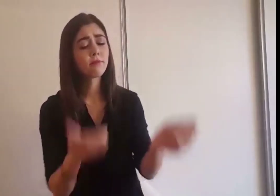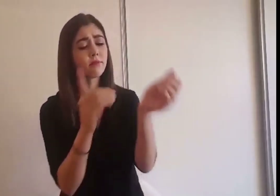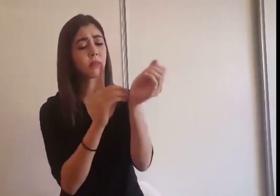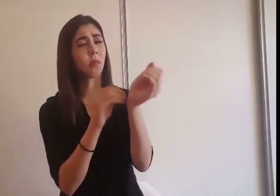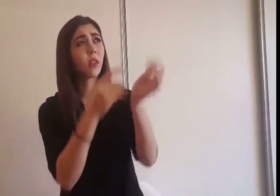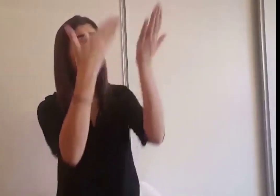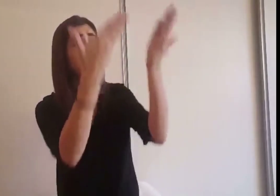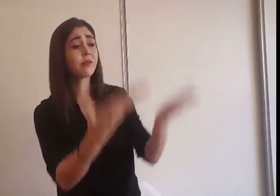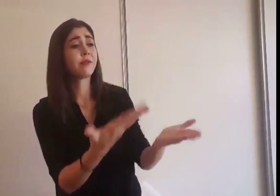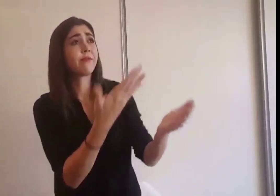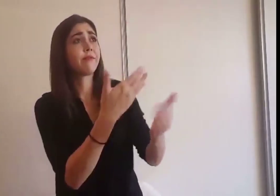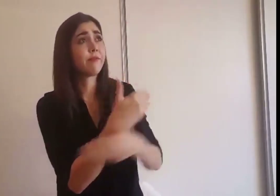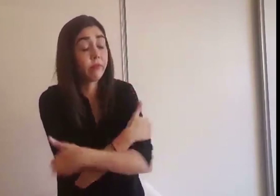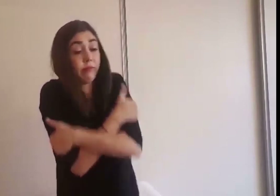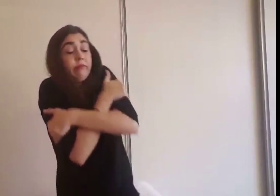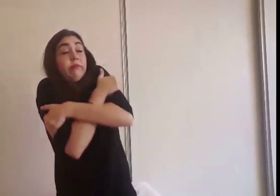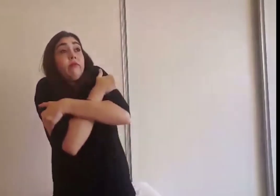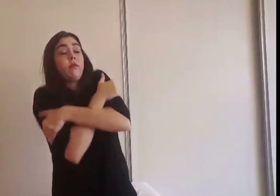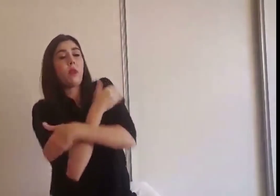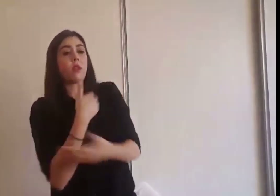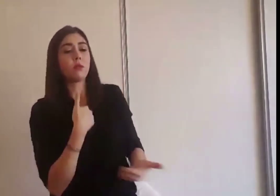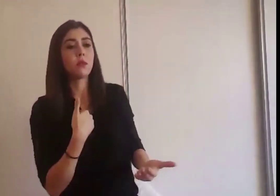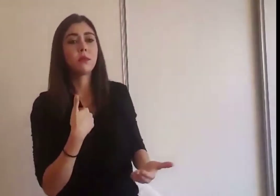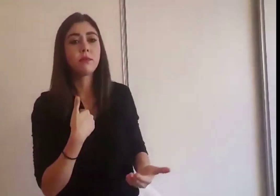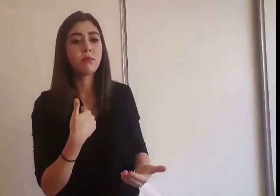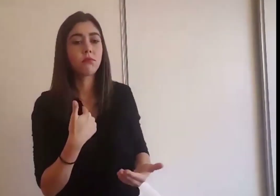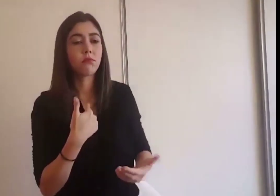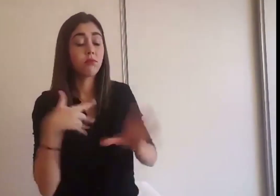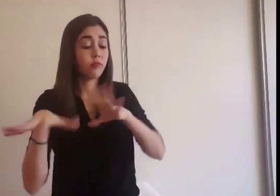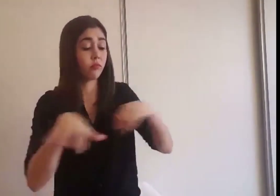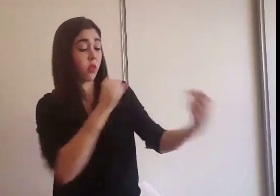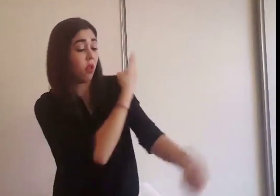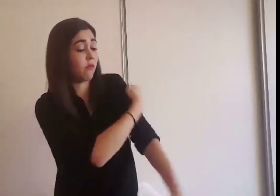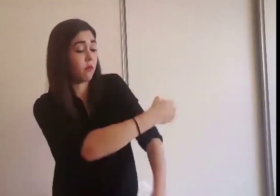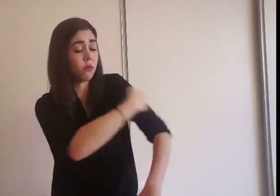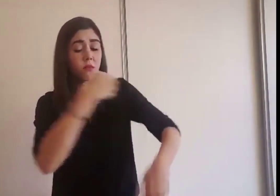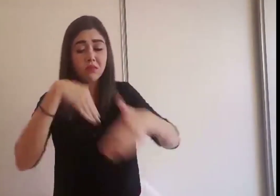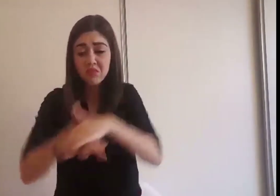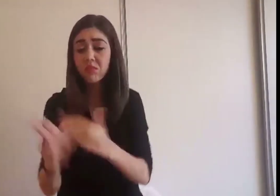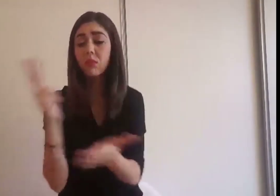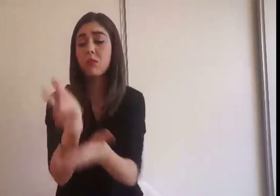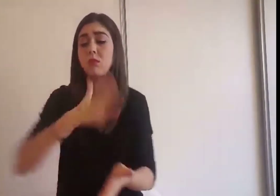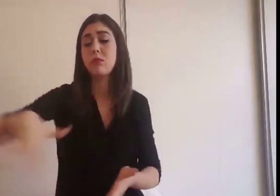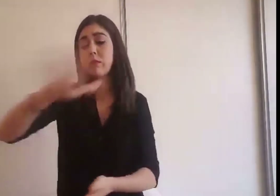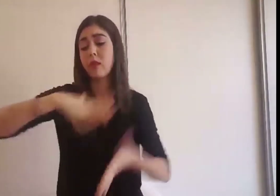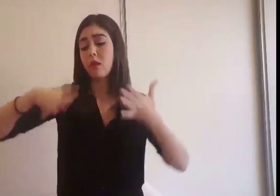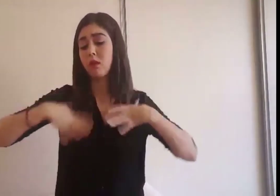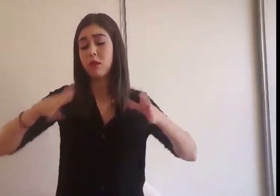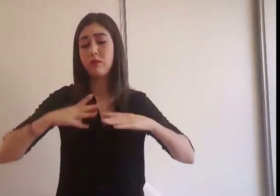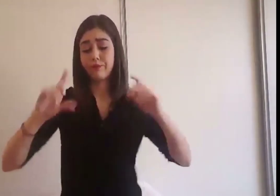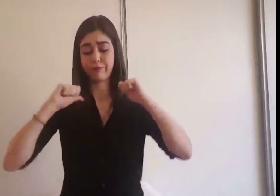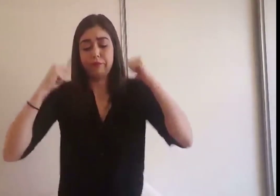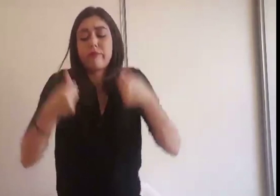They gave me huge hugs and I walked out of the hospital into the parking lot